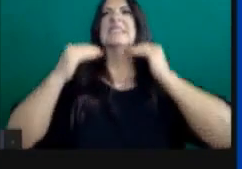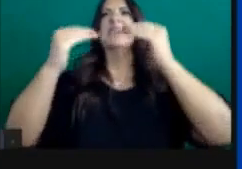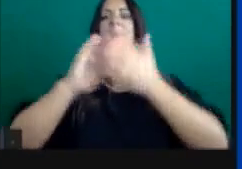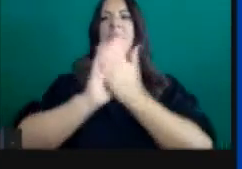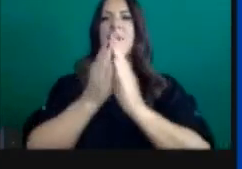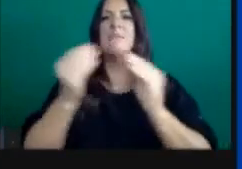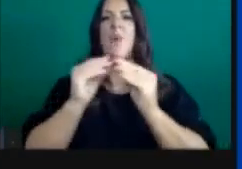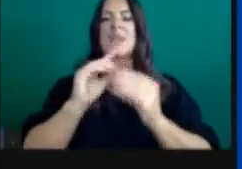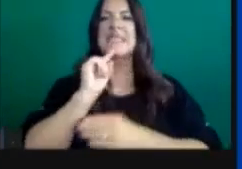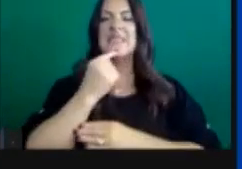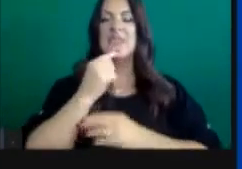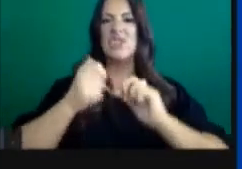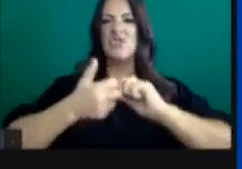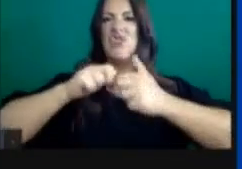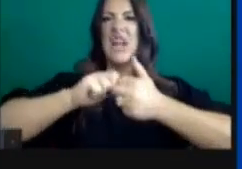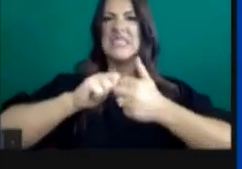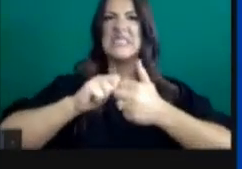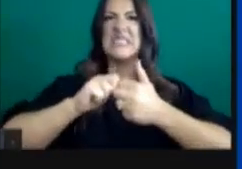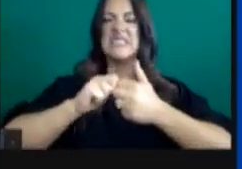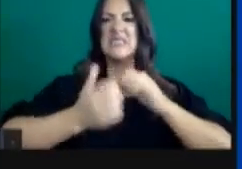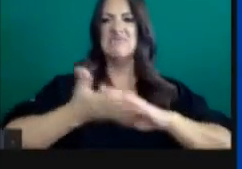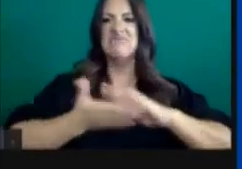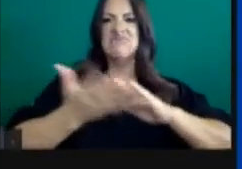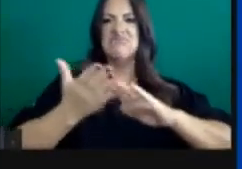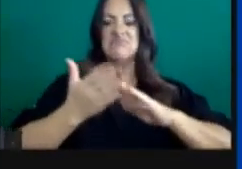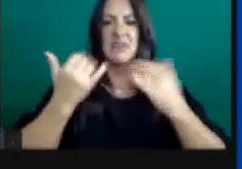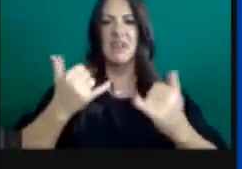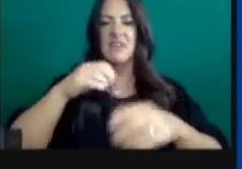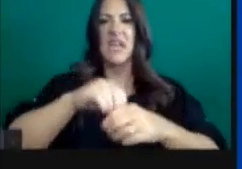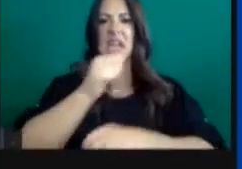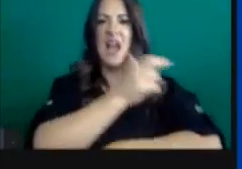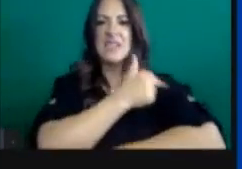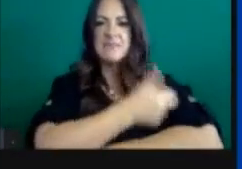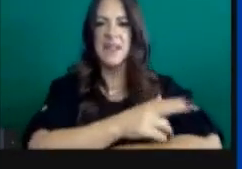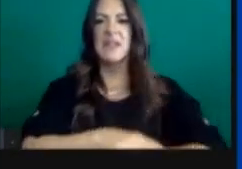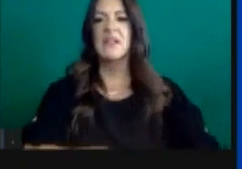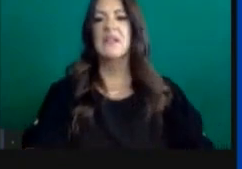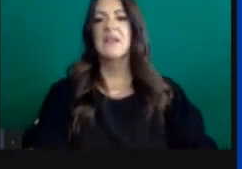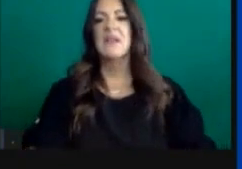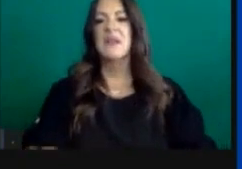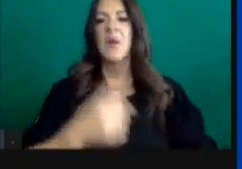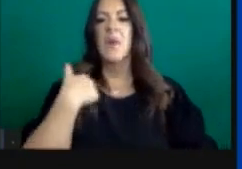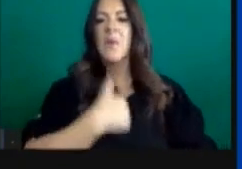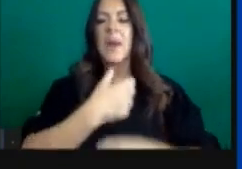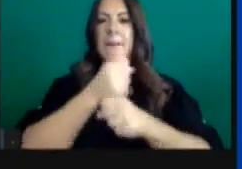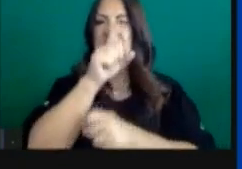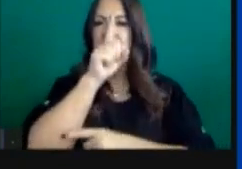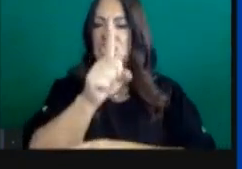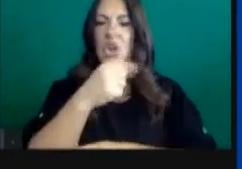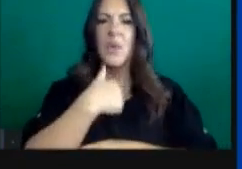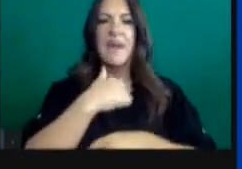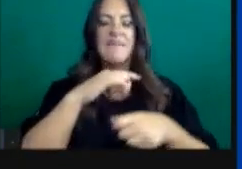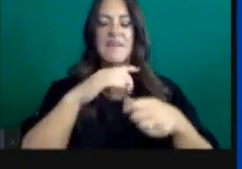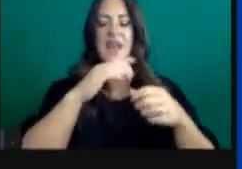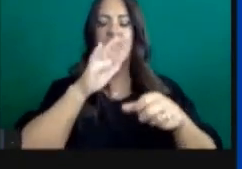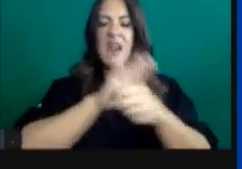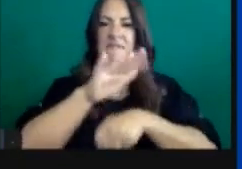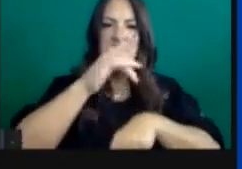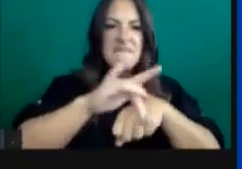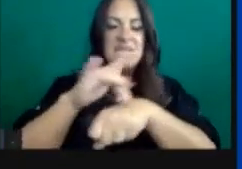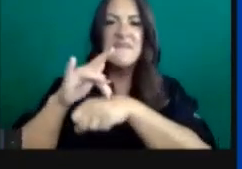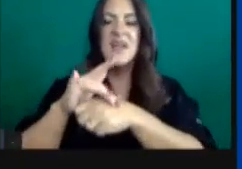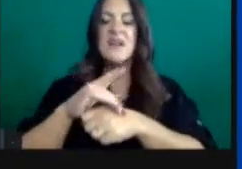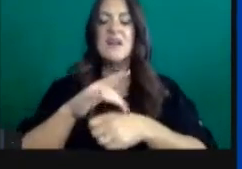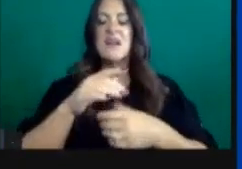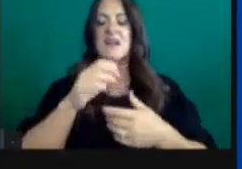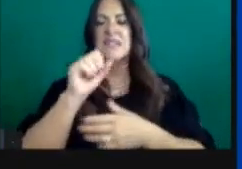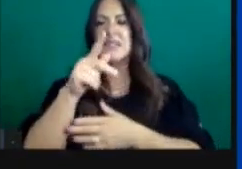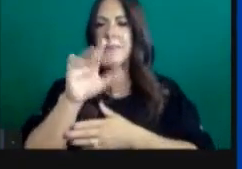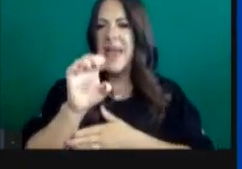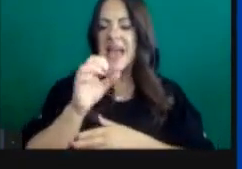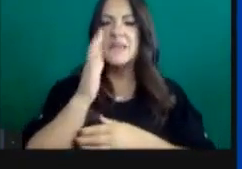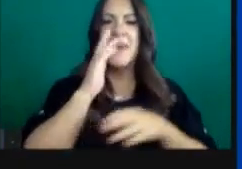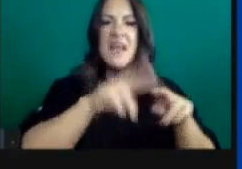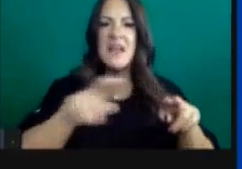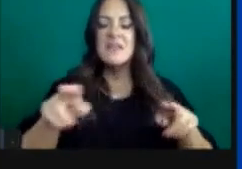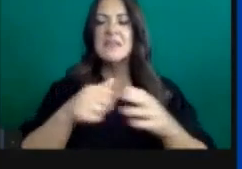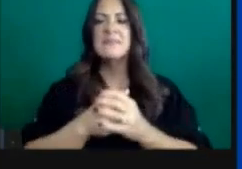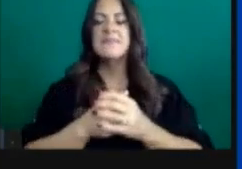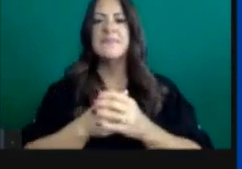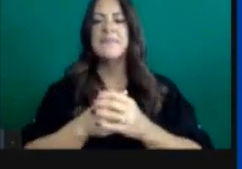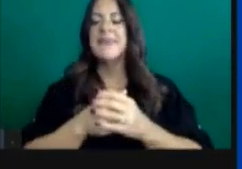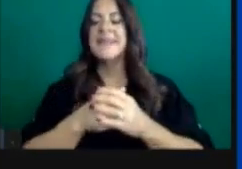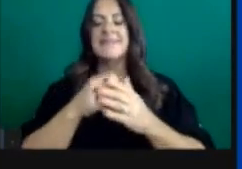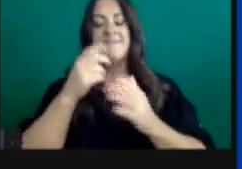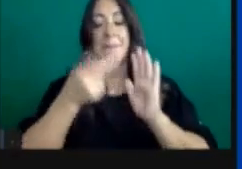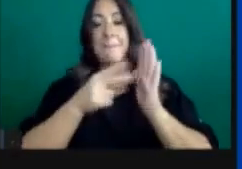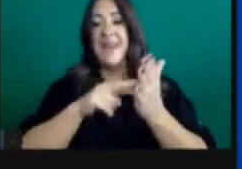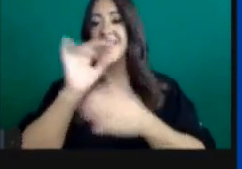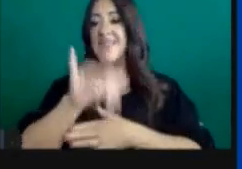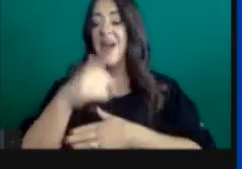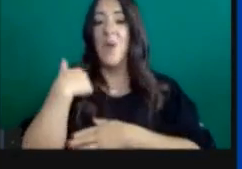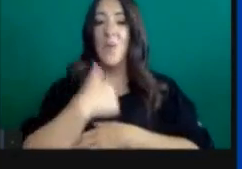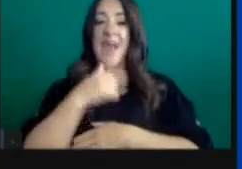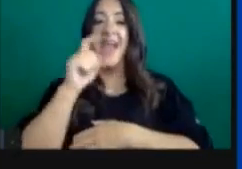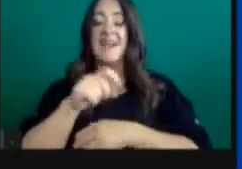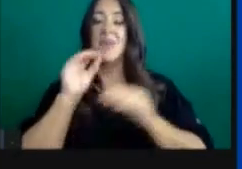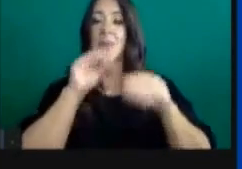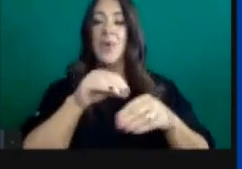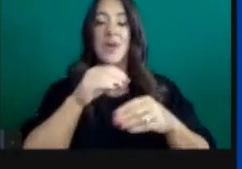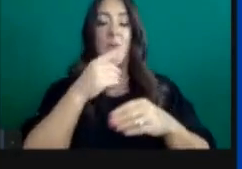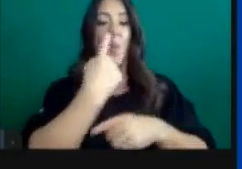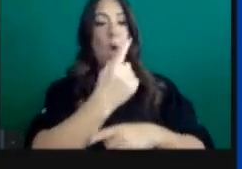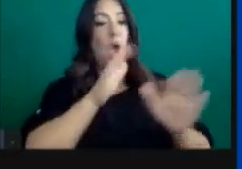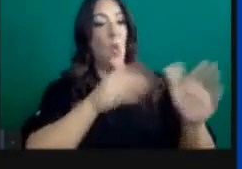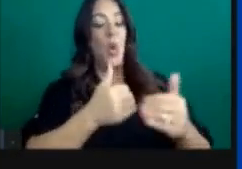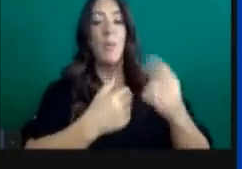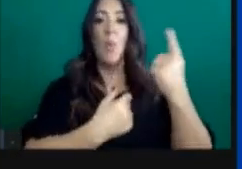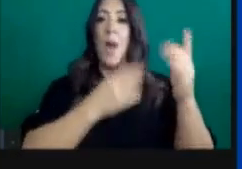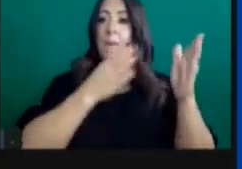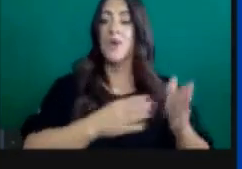THE POSTOP OR PREOP BEDS IN CERTAIN HOSPITALS ARE NOW BEING USED TO SERVE COVID PATIENTS OR NON-COVID PATIENTS TO MAKE SURE THAT WE HAVE ALL OF THE CARE SPACE WE NEED.